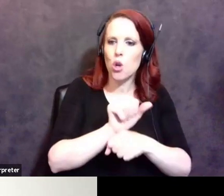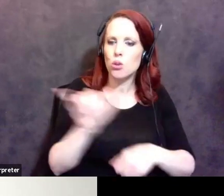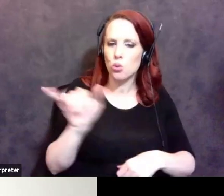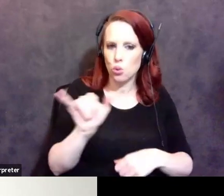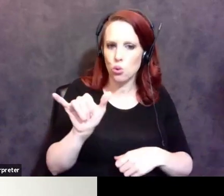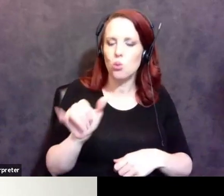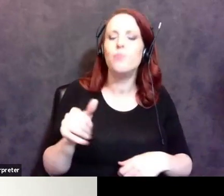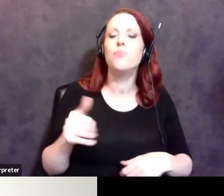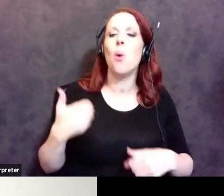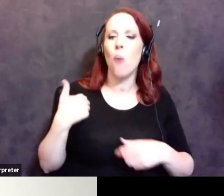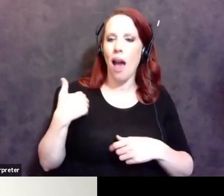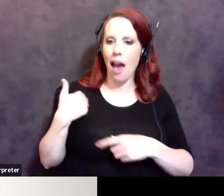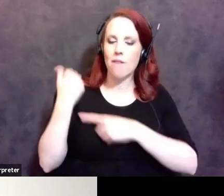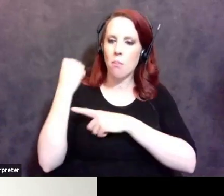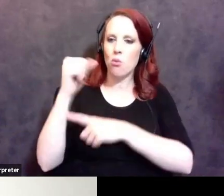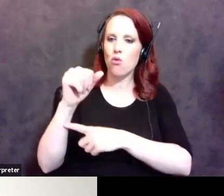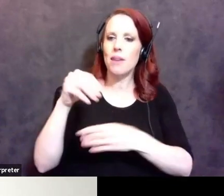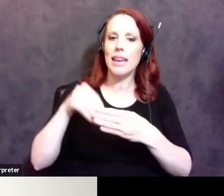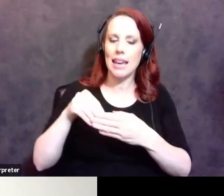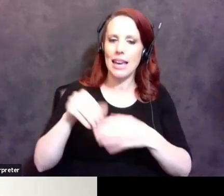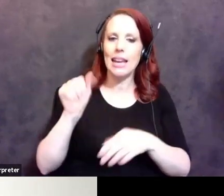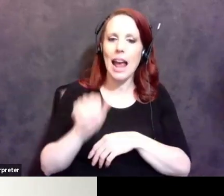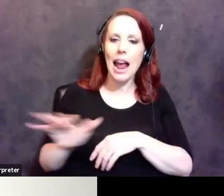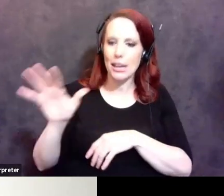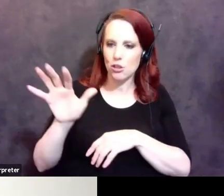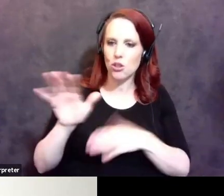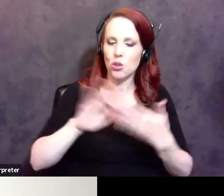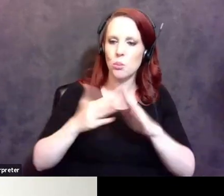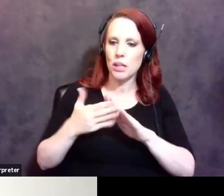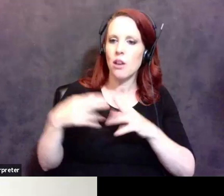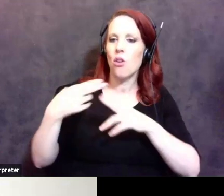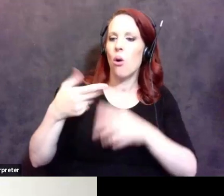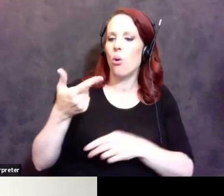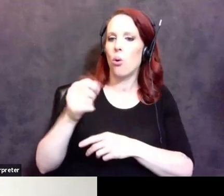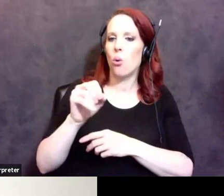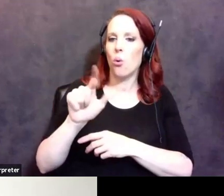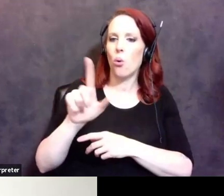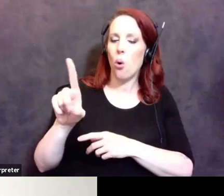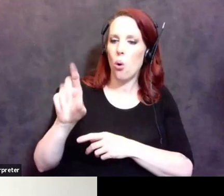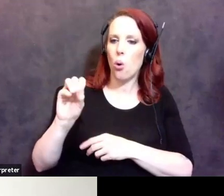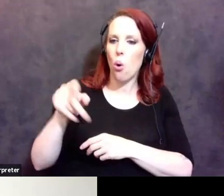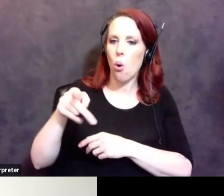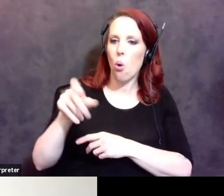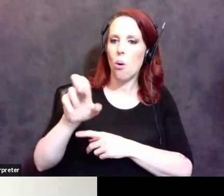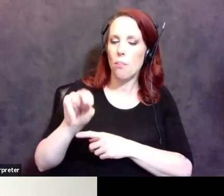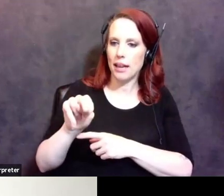community called Gold open and what Gold open does or did was when there was a film that